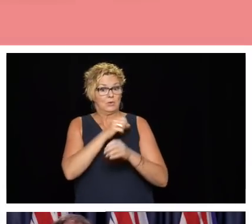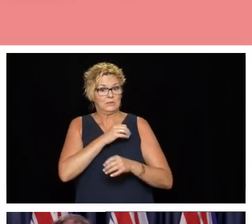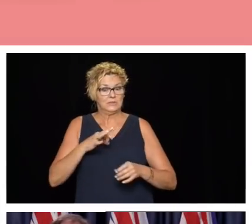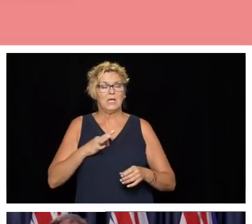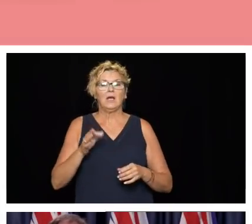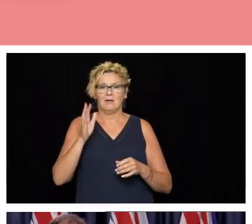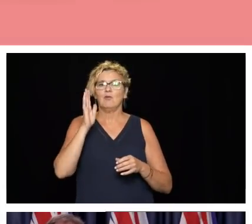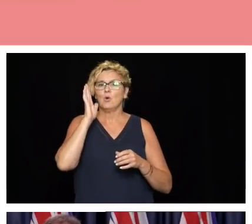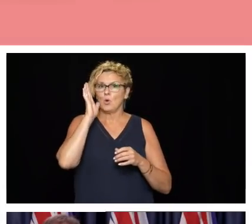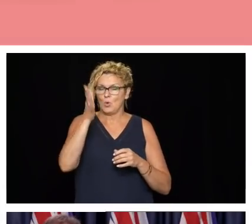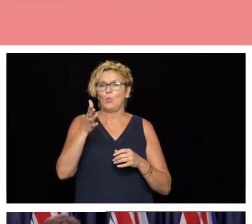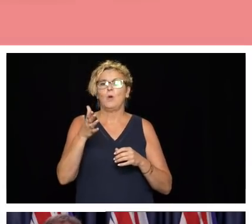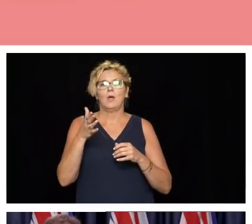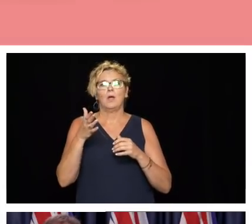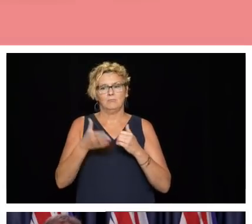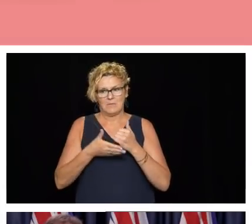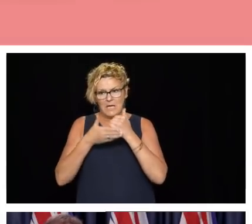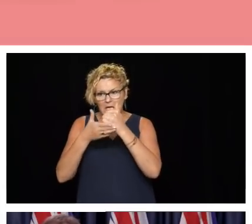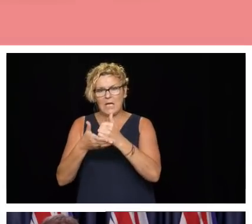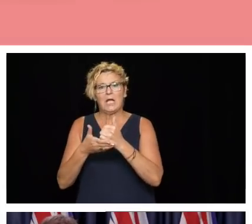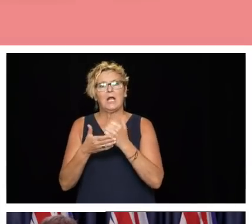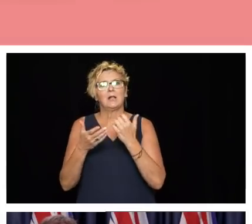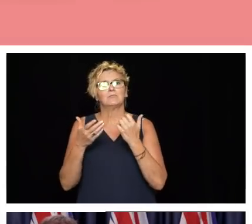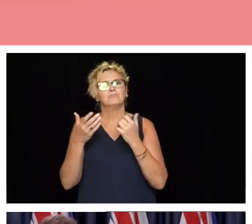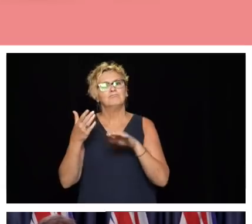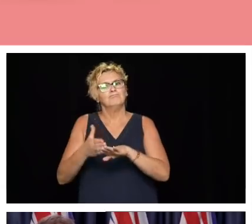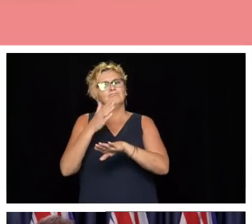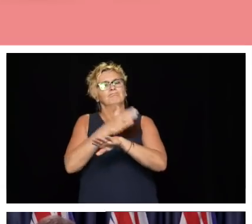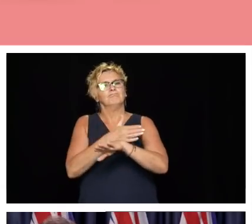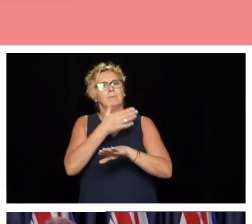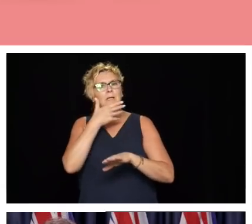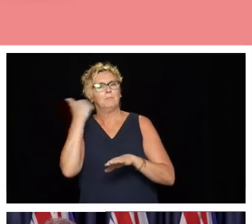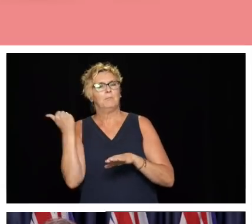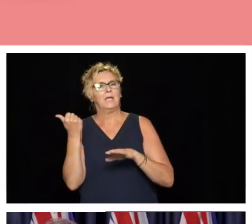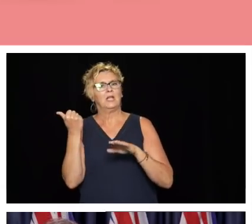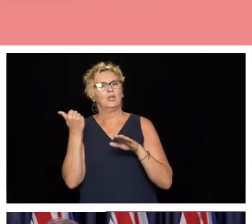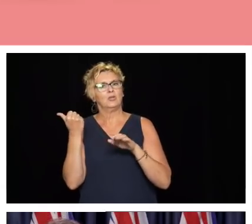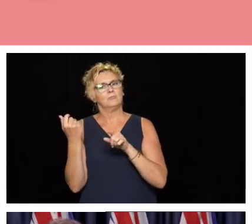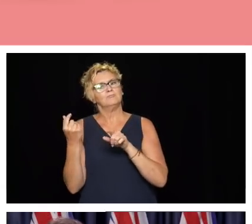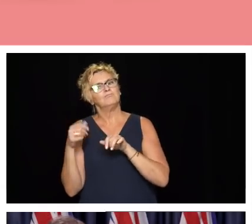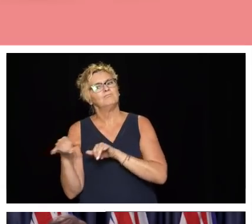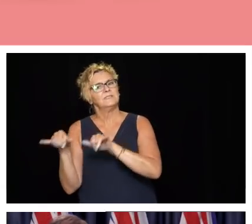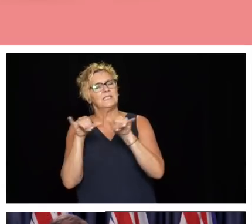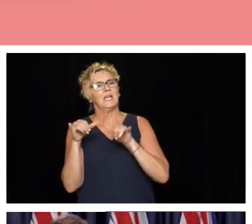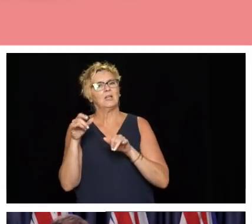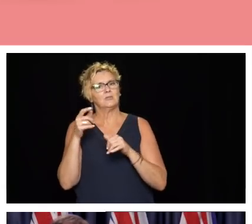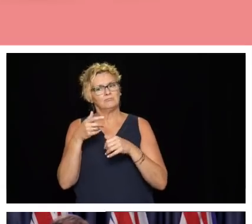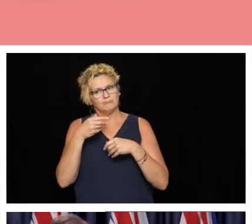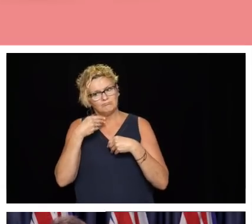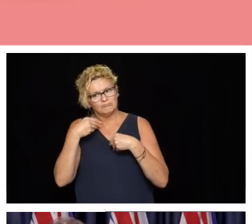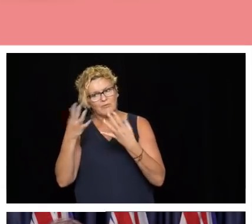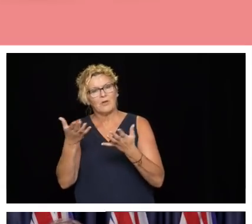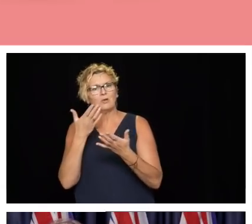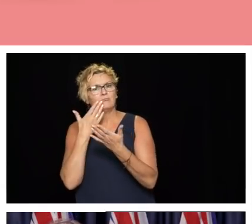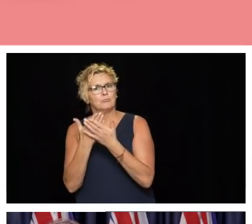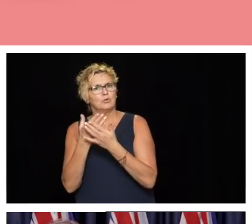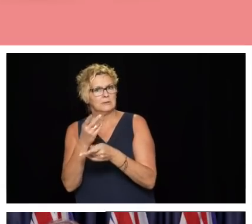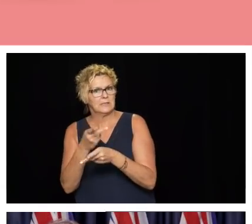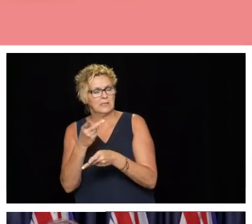but also as we continue to aspire and to raise care of standards